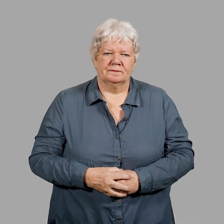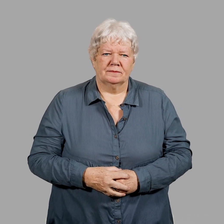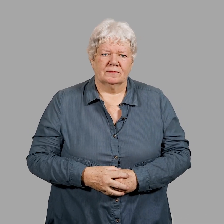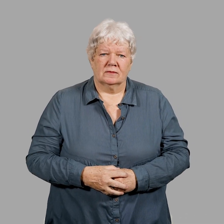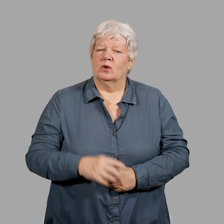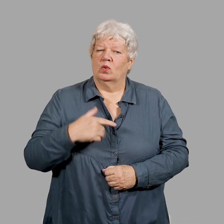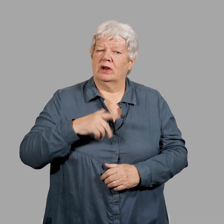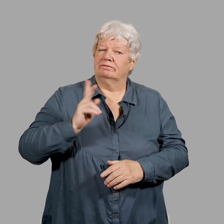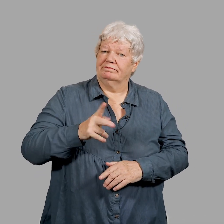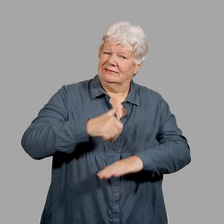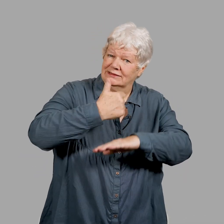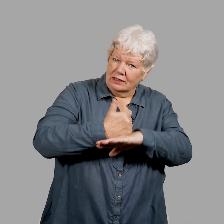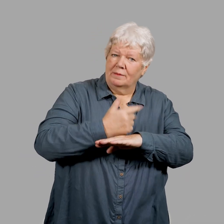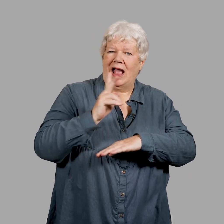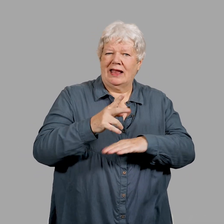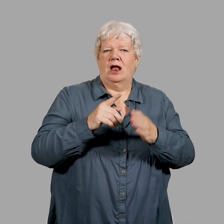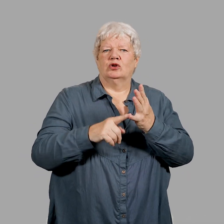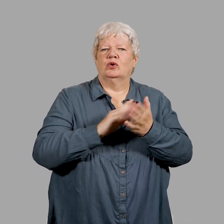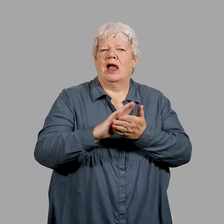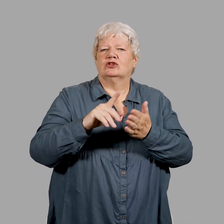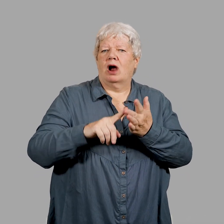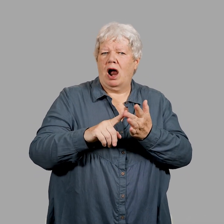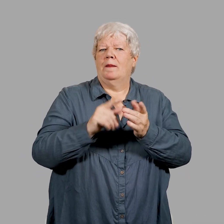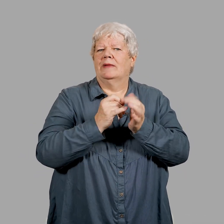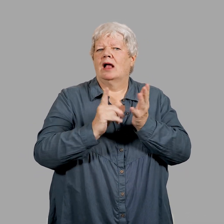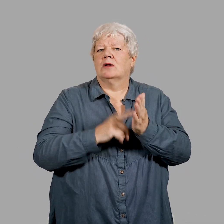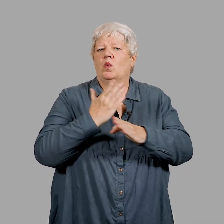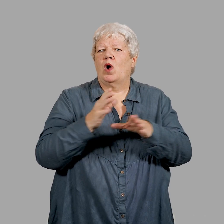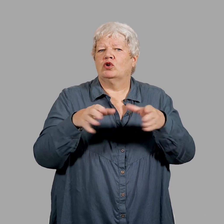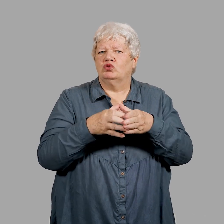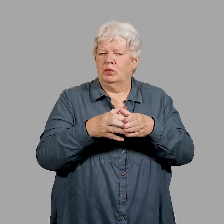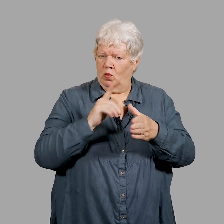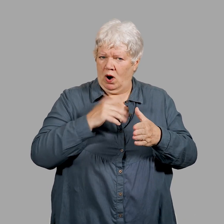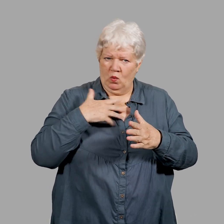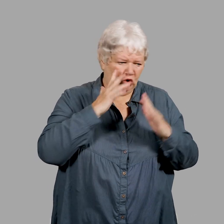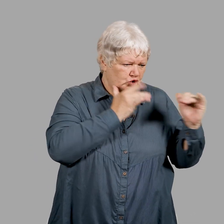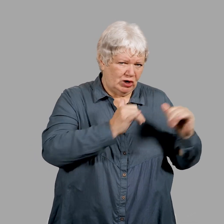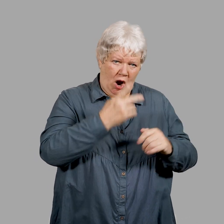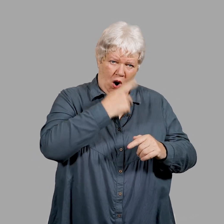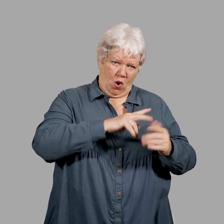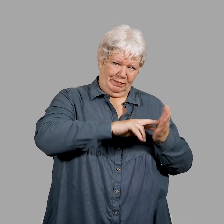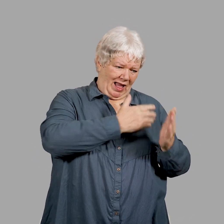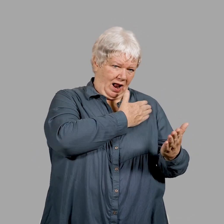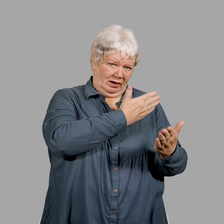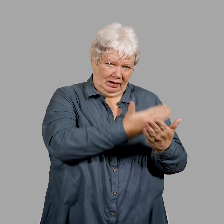Re-establishing a UHI BSL working group, to review our 2018-2024 plan and help set the direction